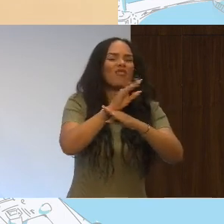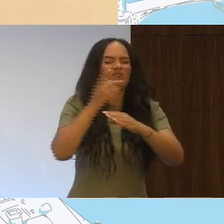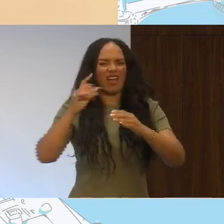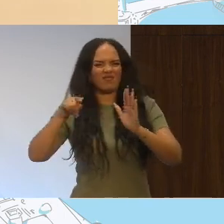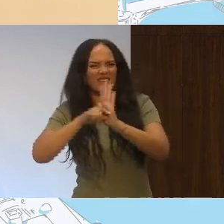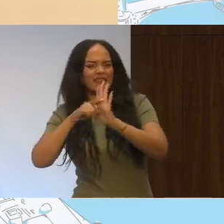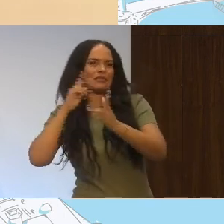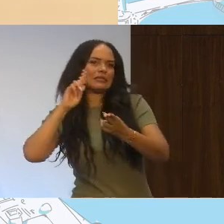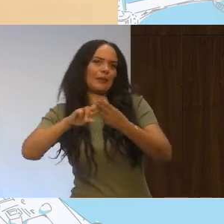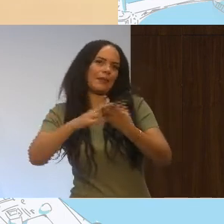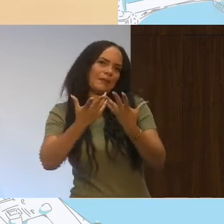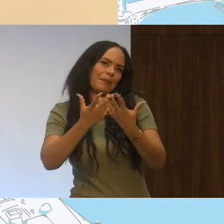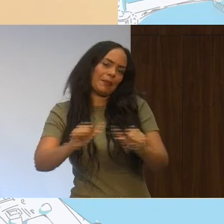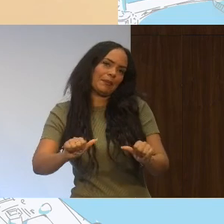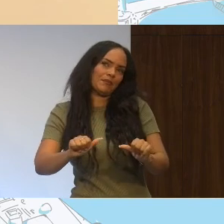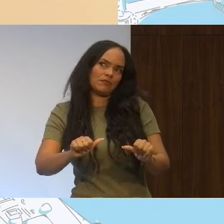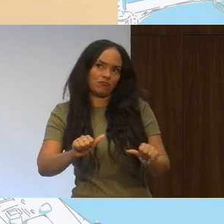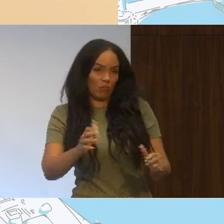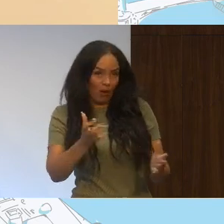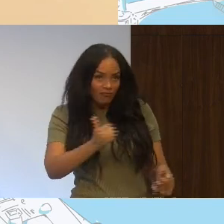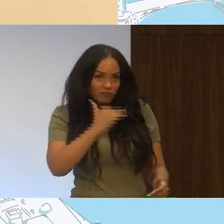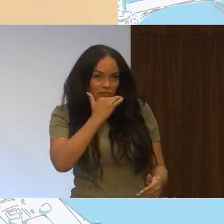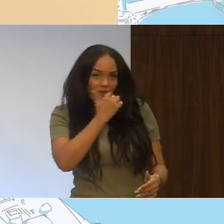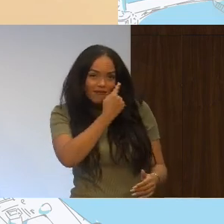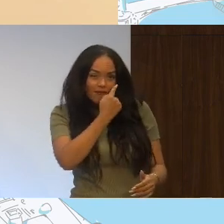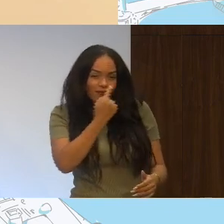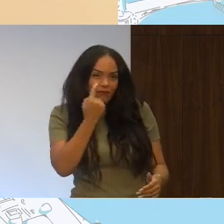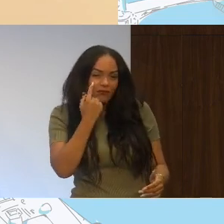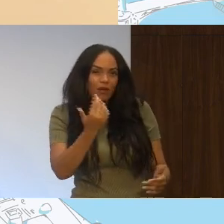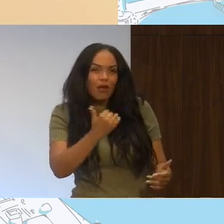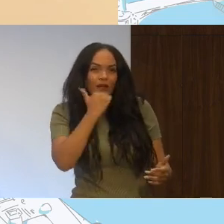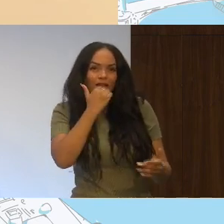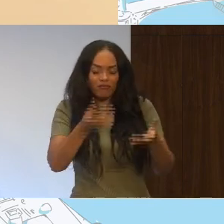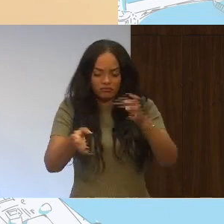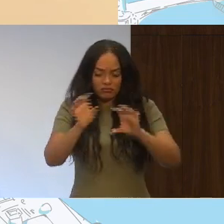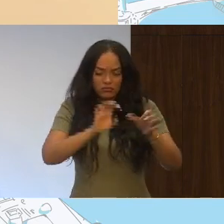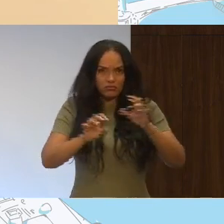we have enough biology to show to people that what's going on